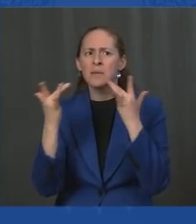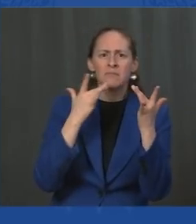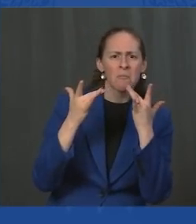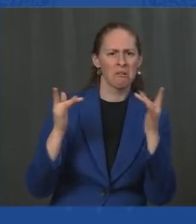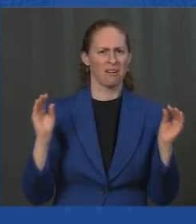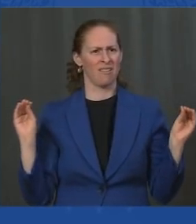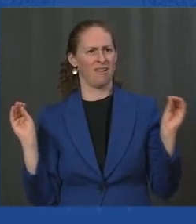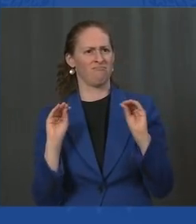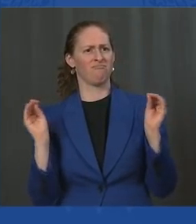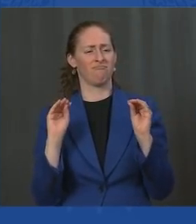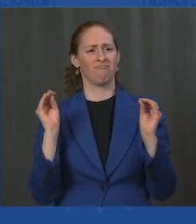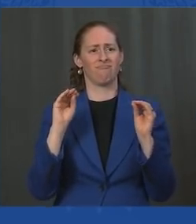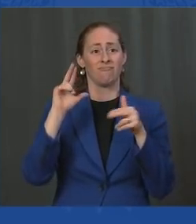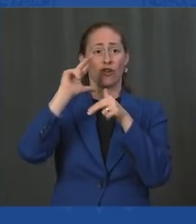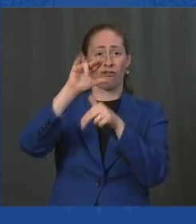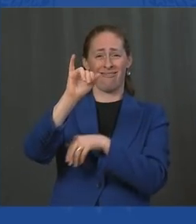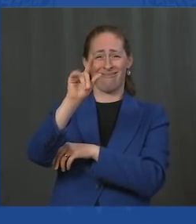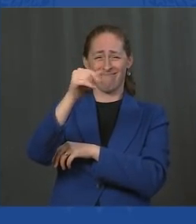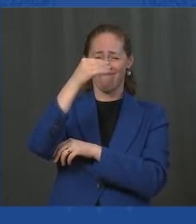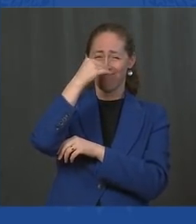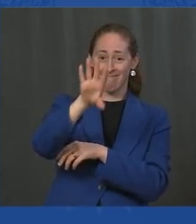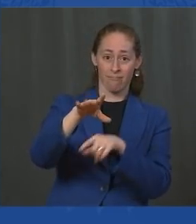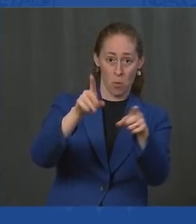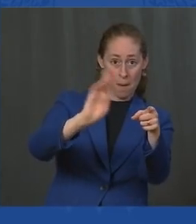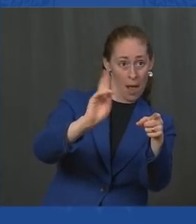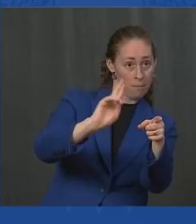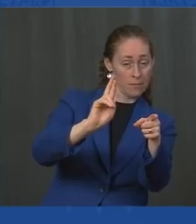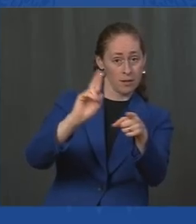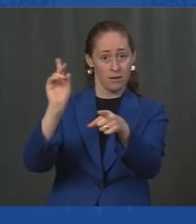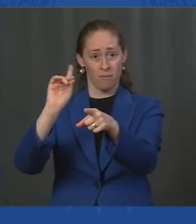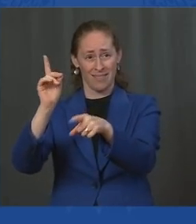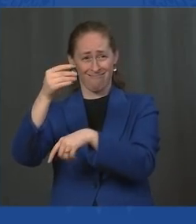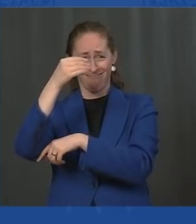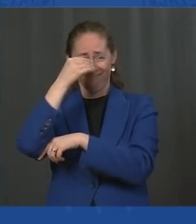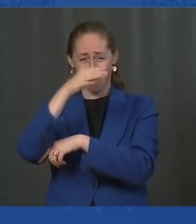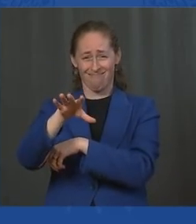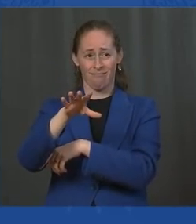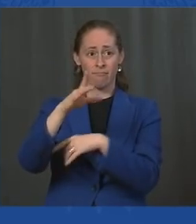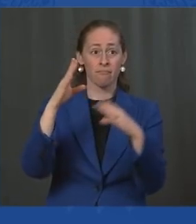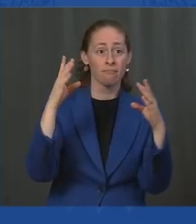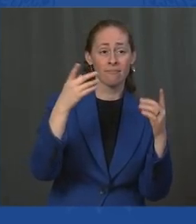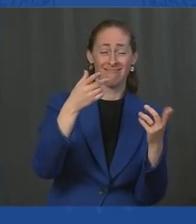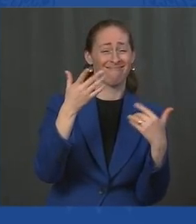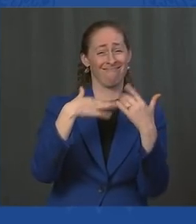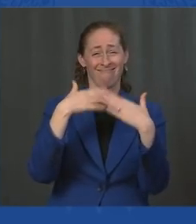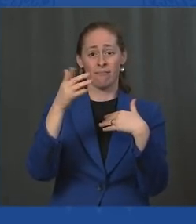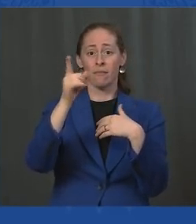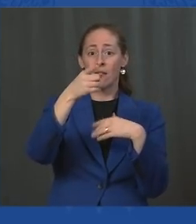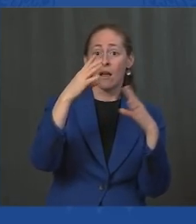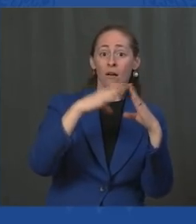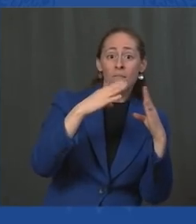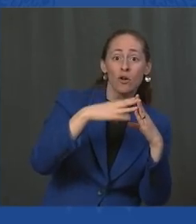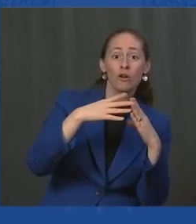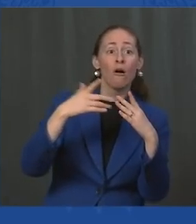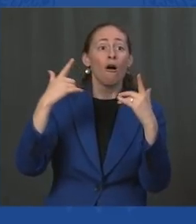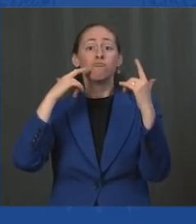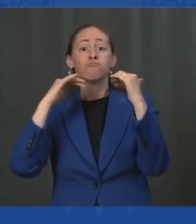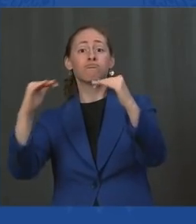or Republican, rural or urban. Its destruction is everywhere. And it's a matter of life and death,